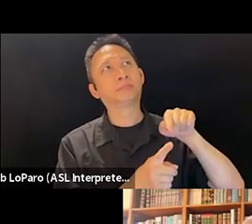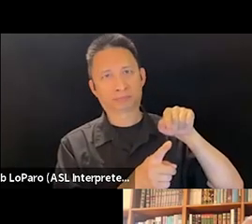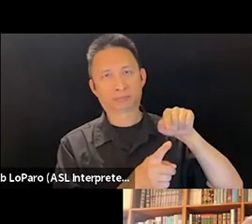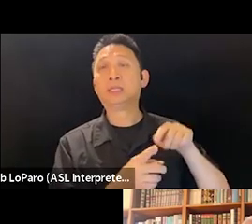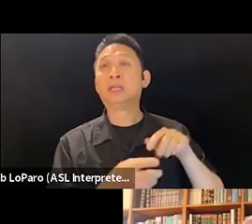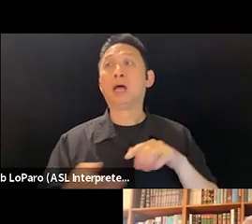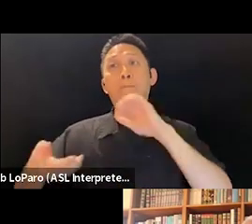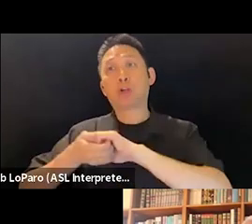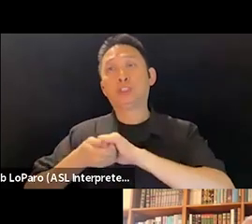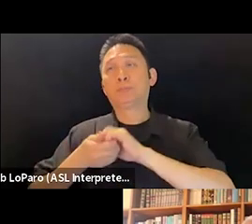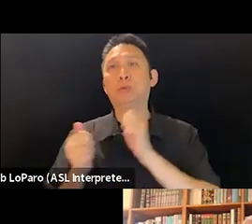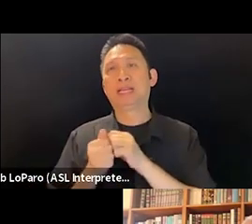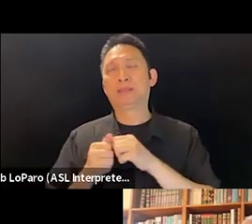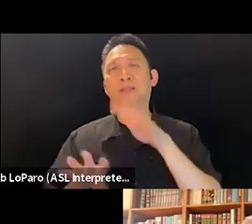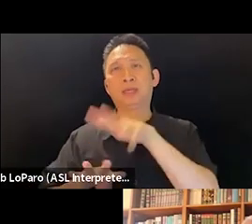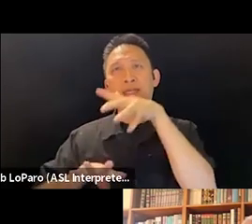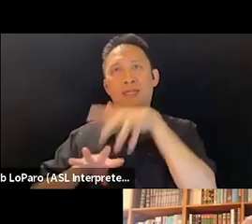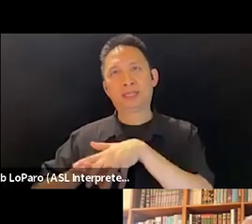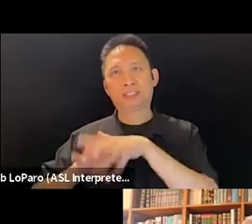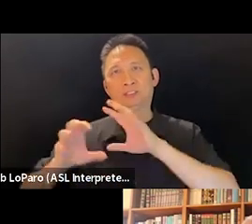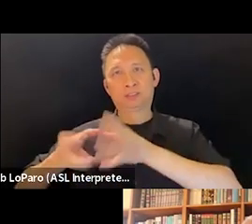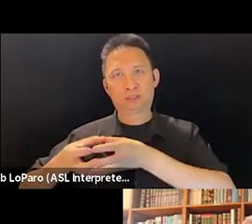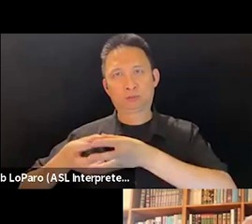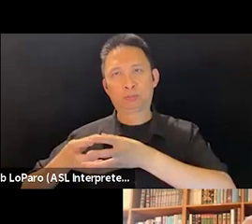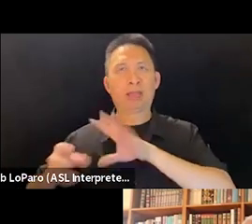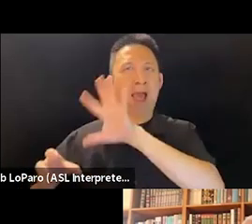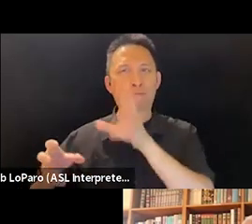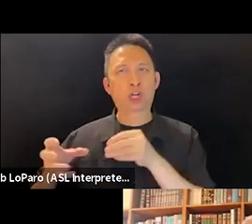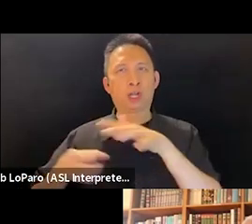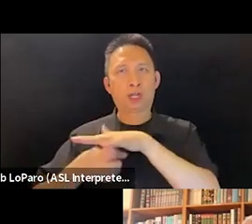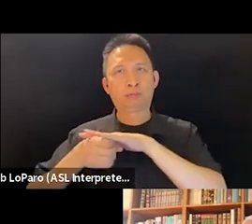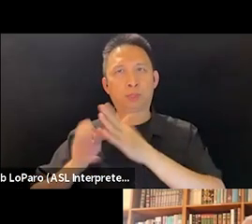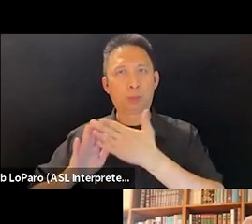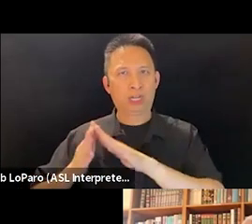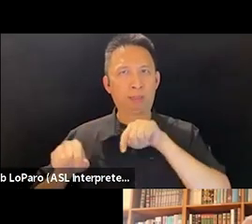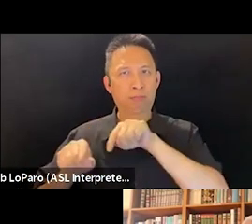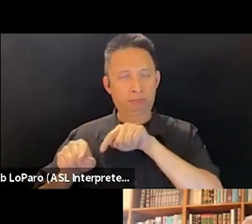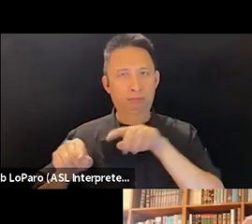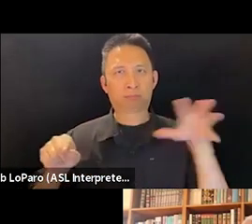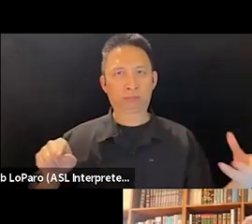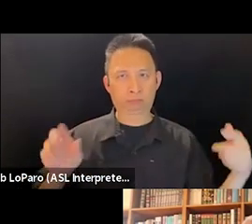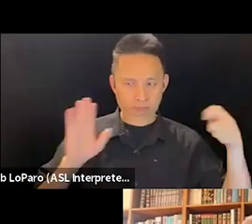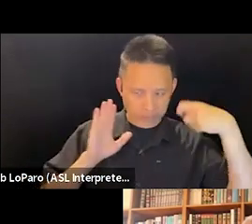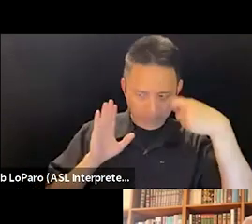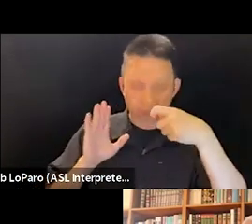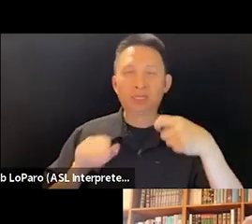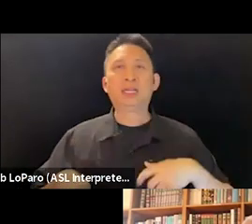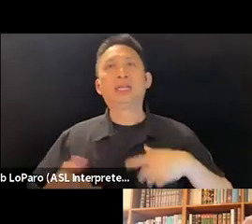with an indigenous community in Africa. The story sort of touches climate change and sustainability.